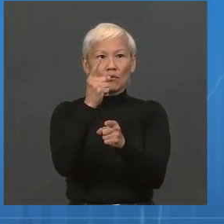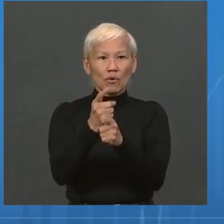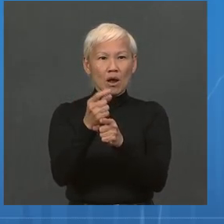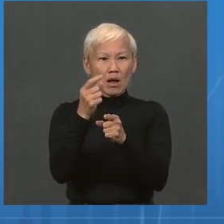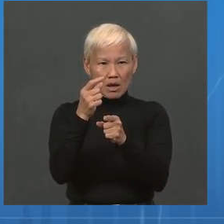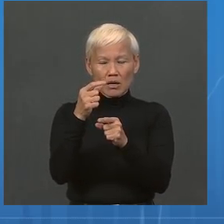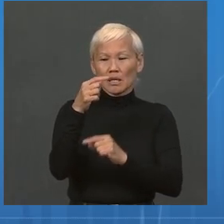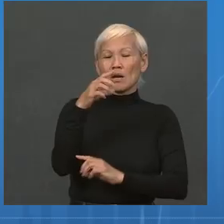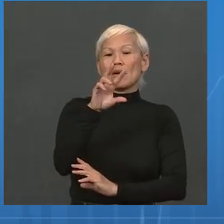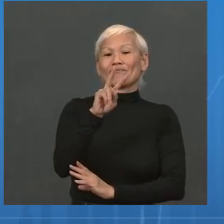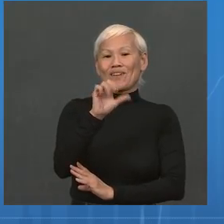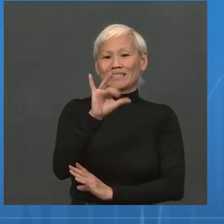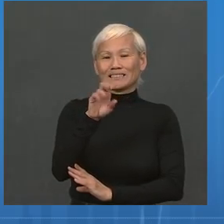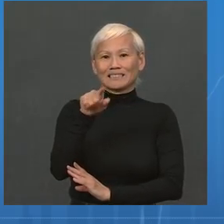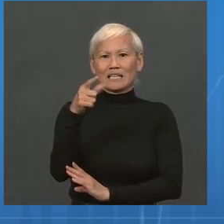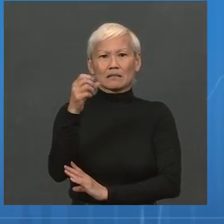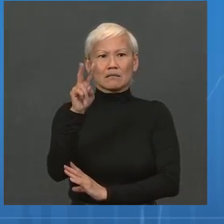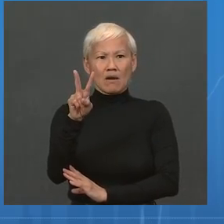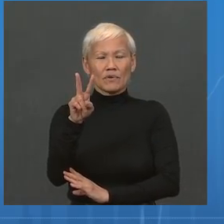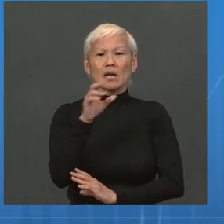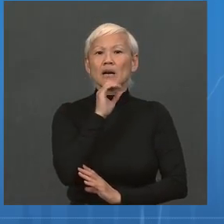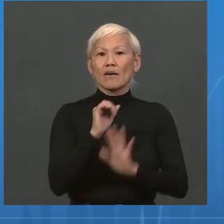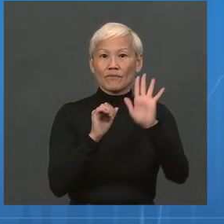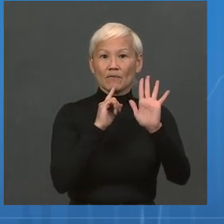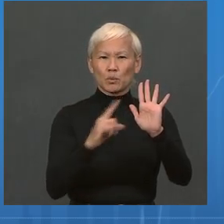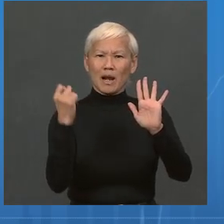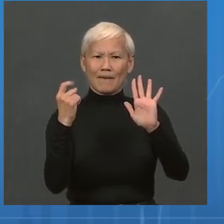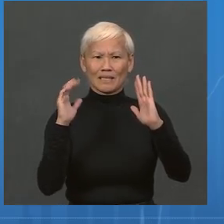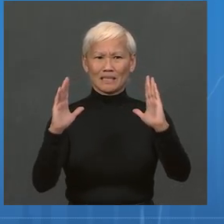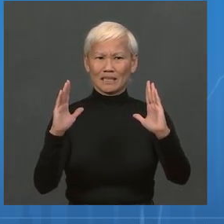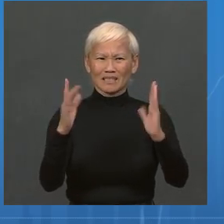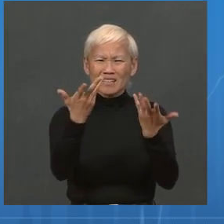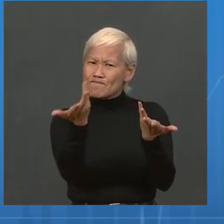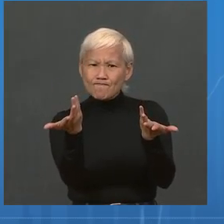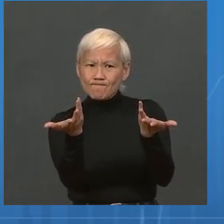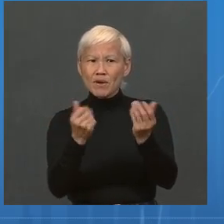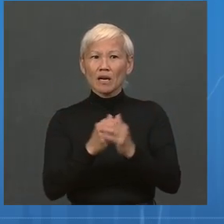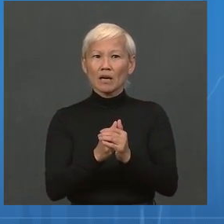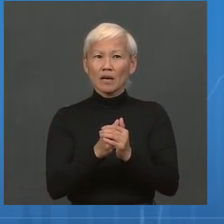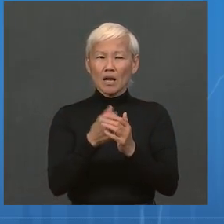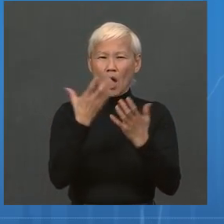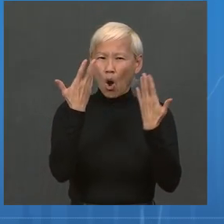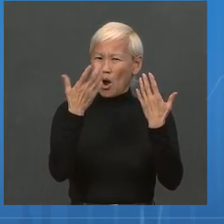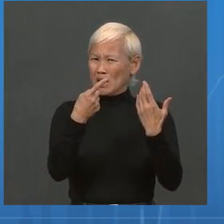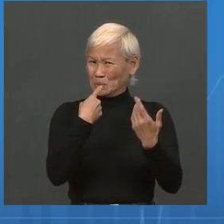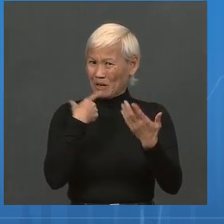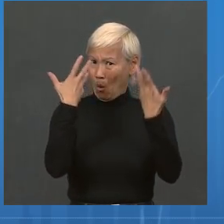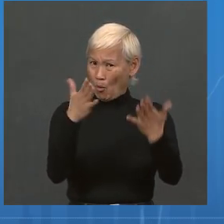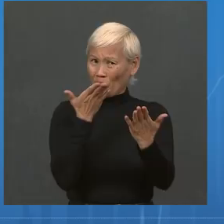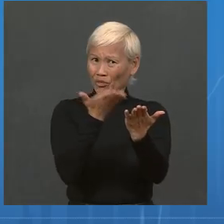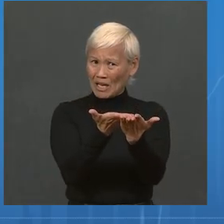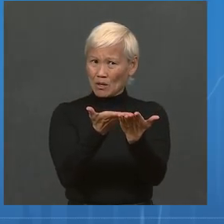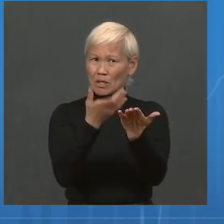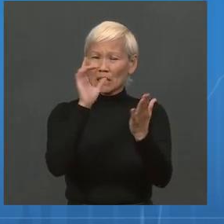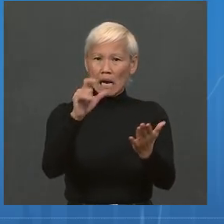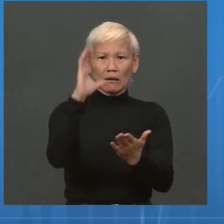And why wasn't the federal government prepared to have this search option on the website already, especially with the vaccines starting to be shipped out last week?